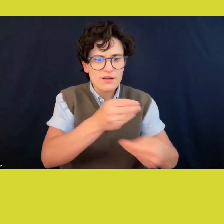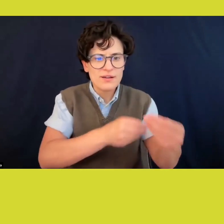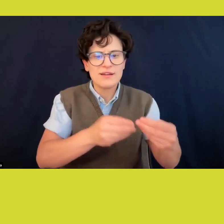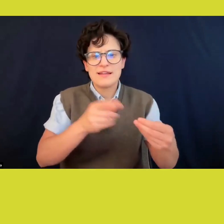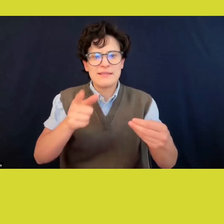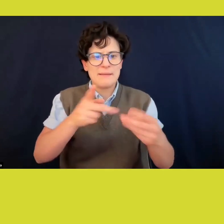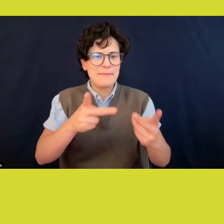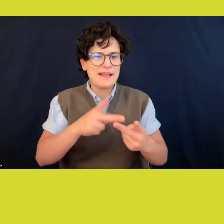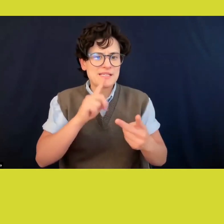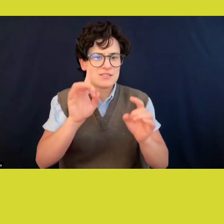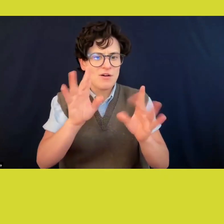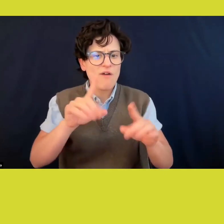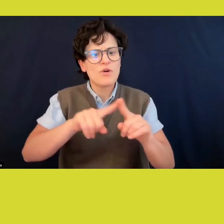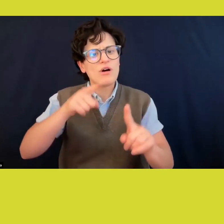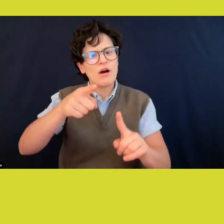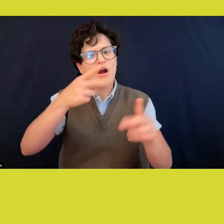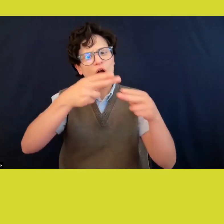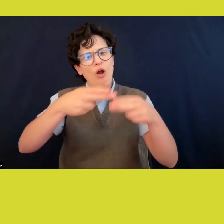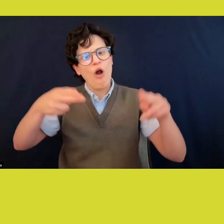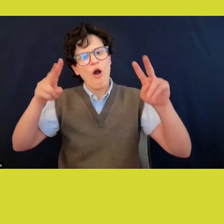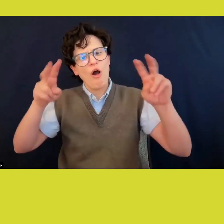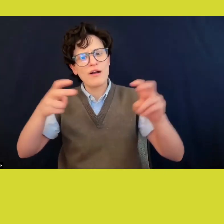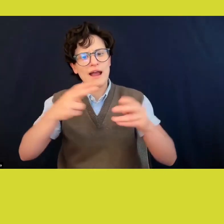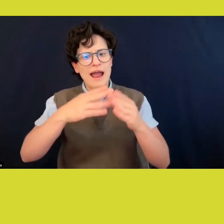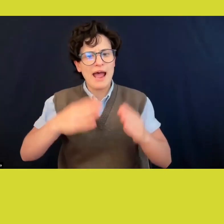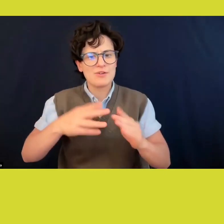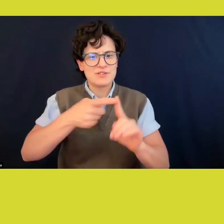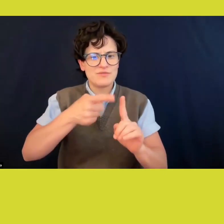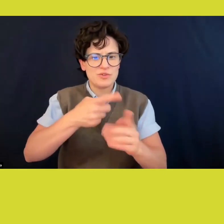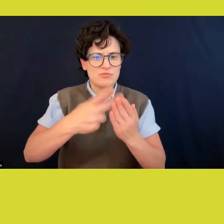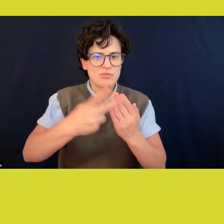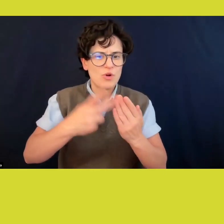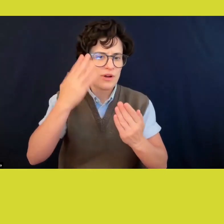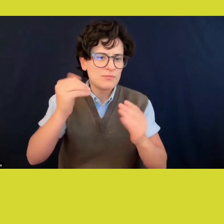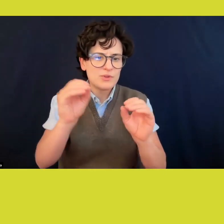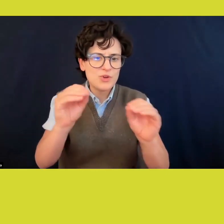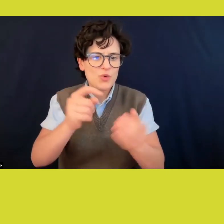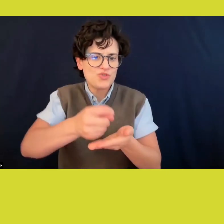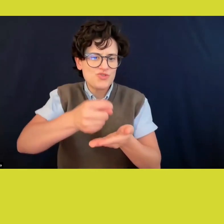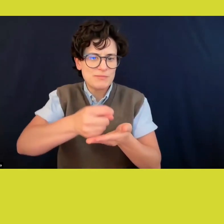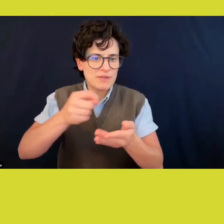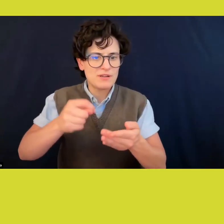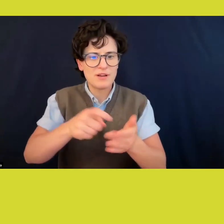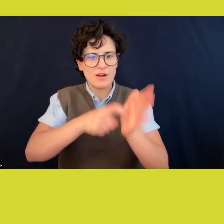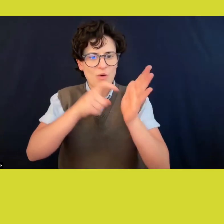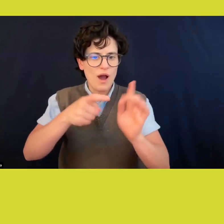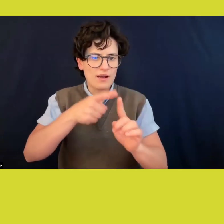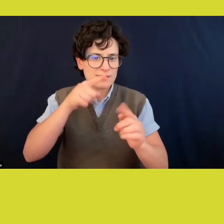there's no treatment required to get into it. It's a mislabeling and a misrepresentation of Housing